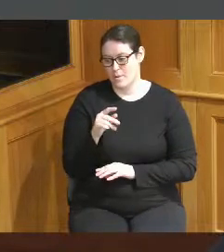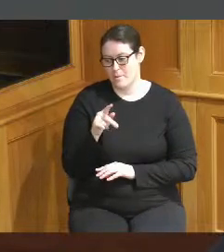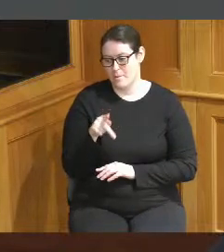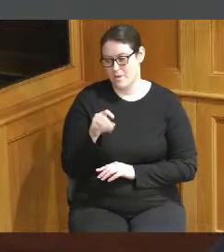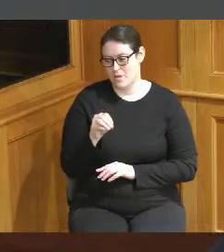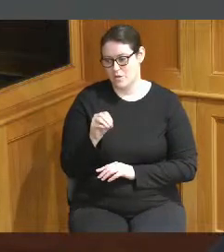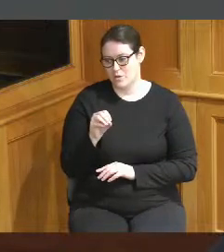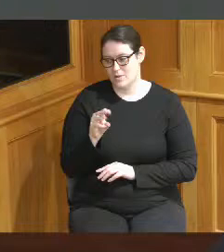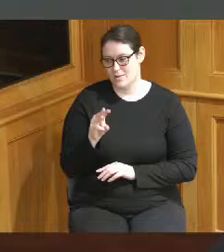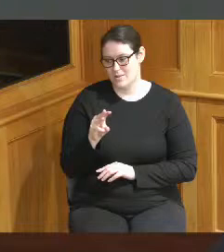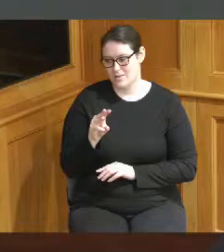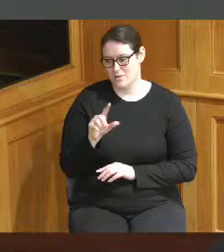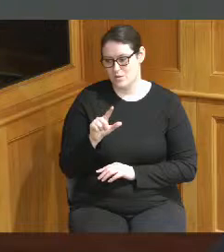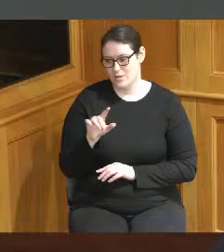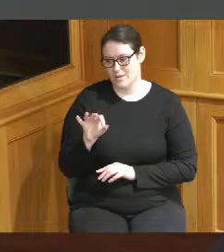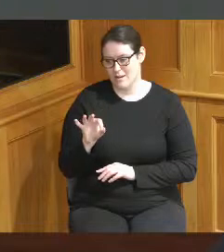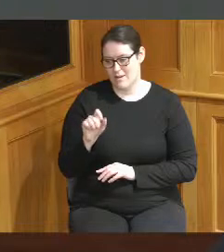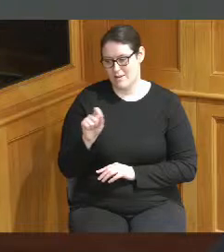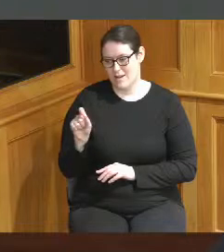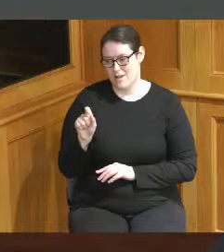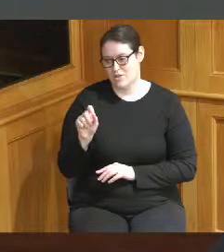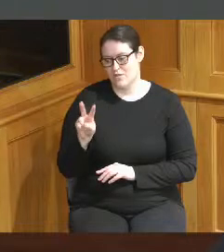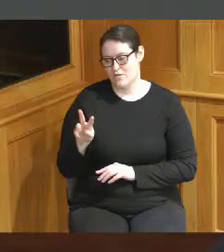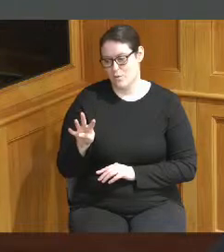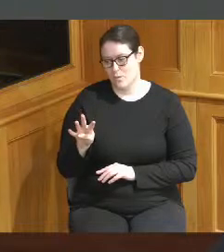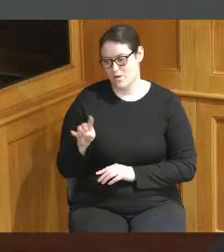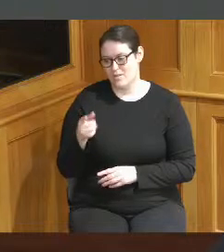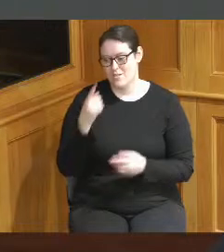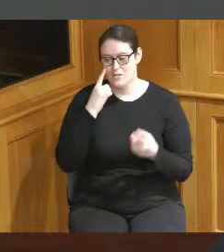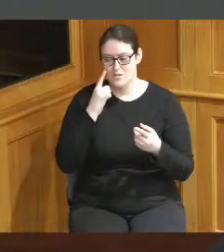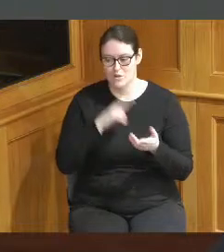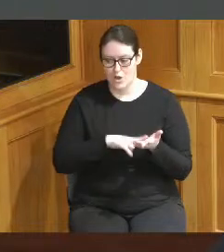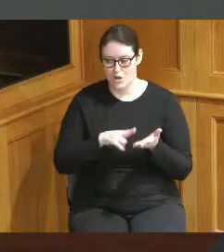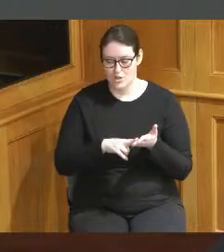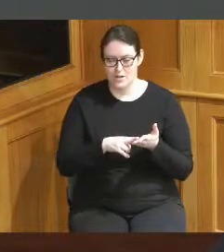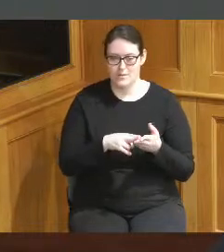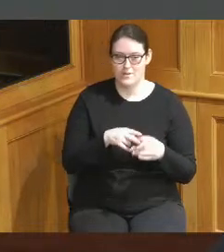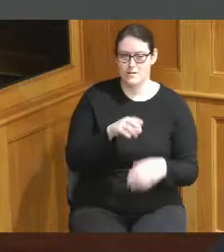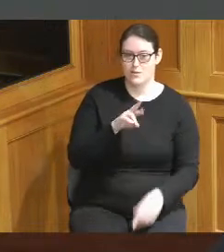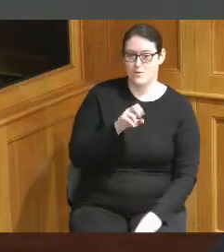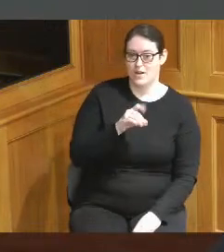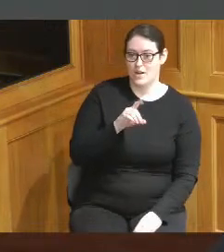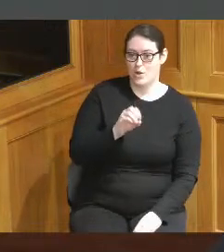disappointed and not are unable to to graduate so that's very important we're getting ready for the